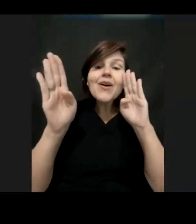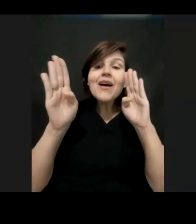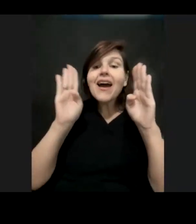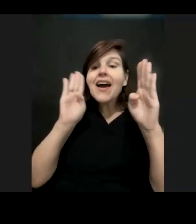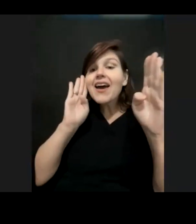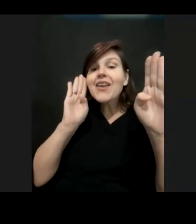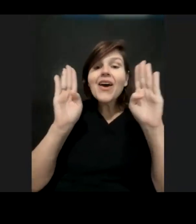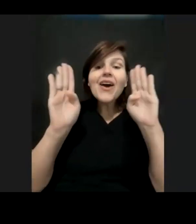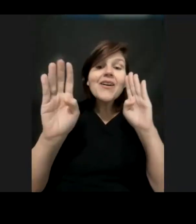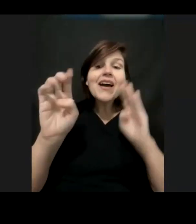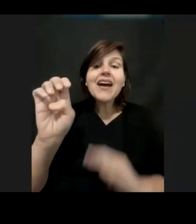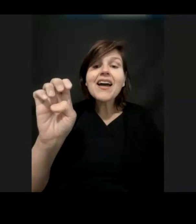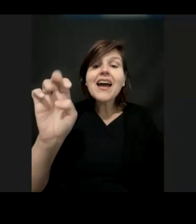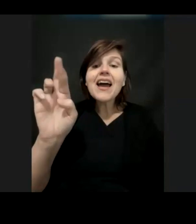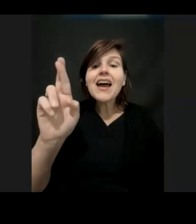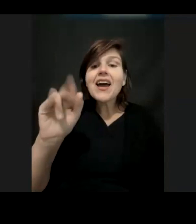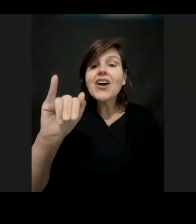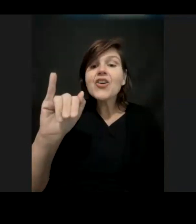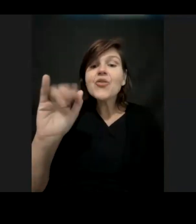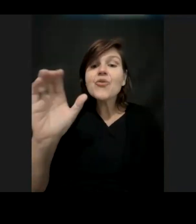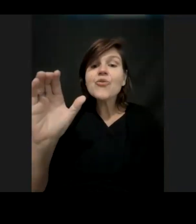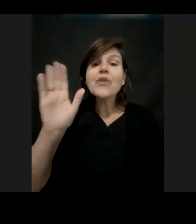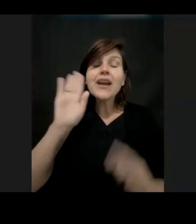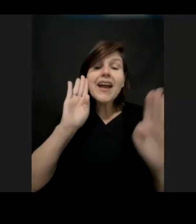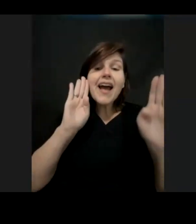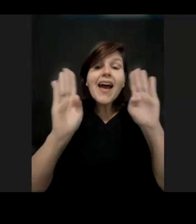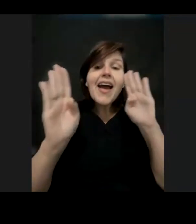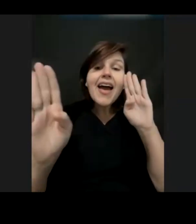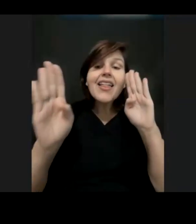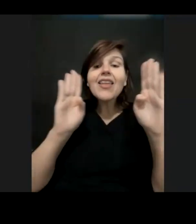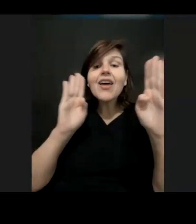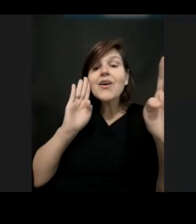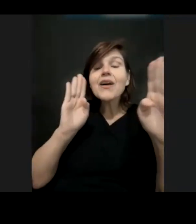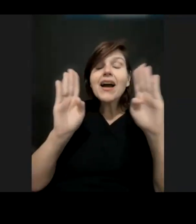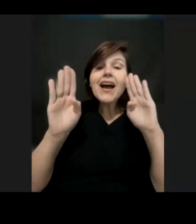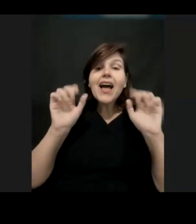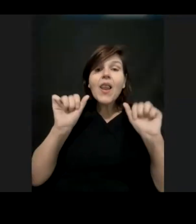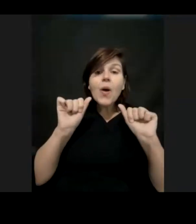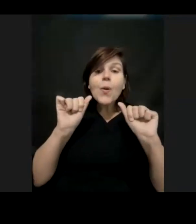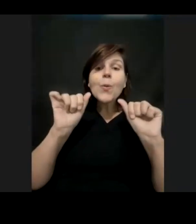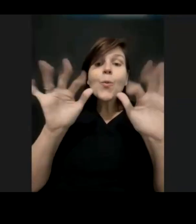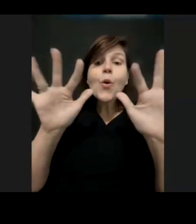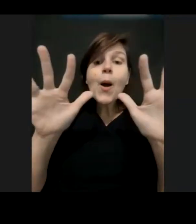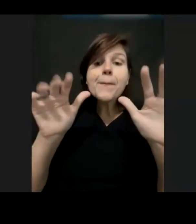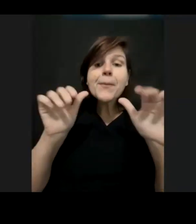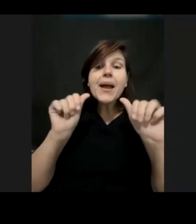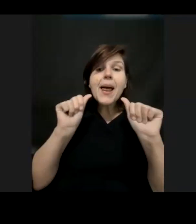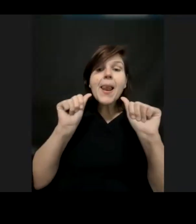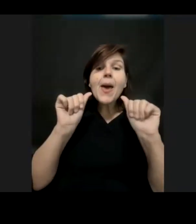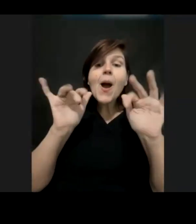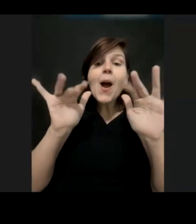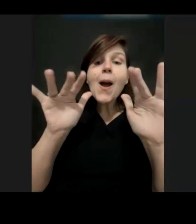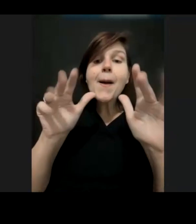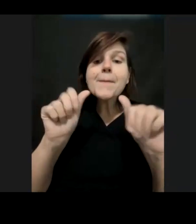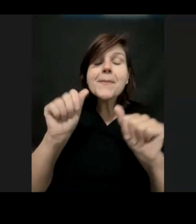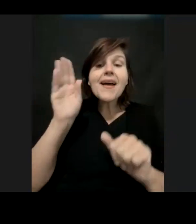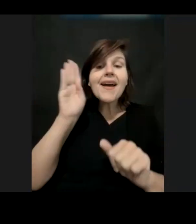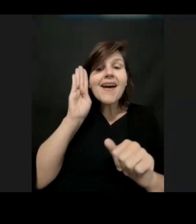Eric, Eric, hello, Eric! Eric, whoop! Hello, hello, hello, Eric!